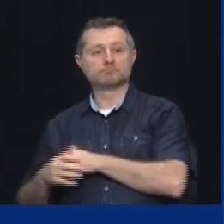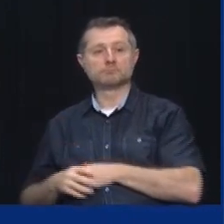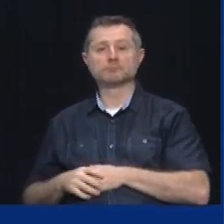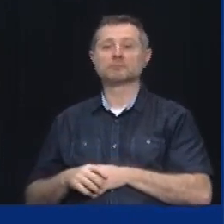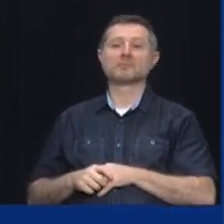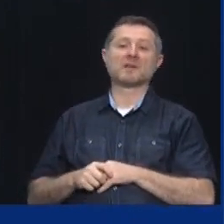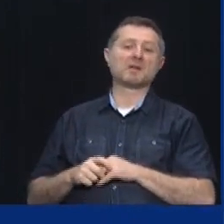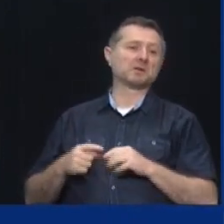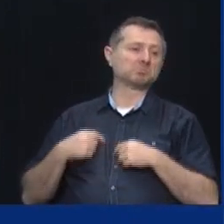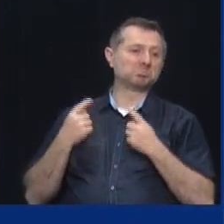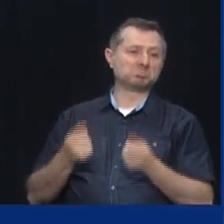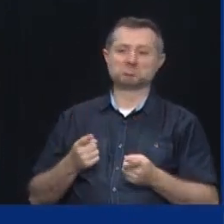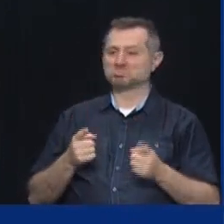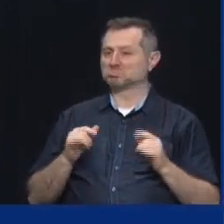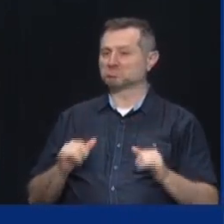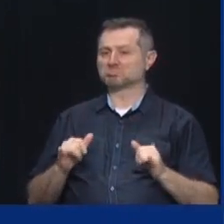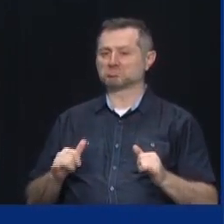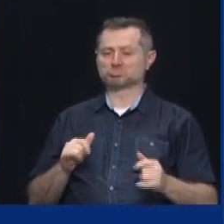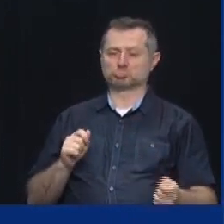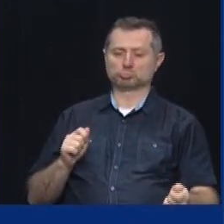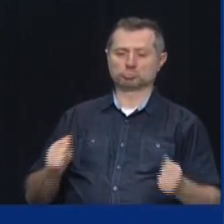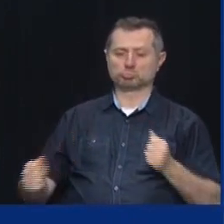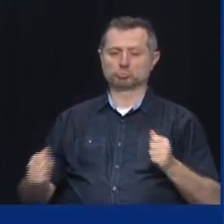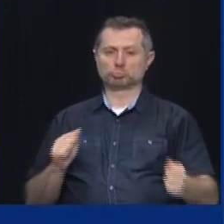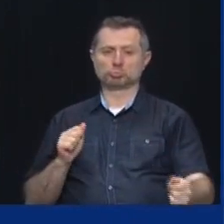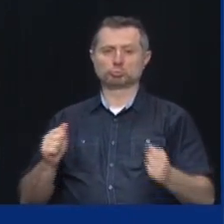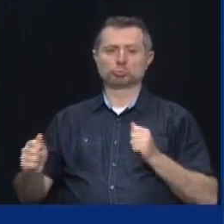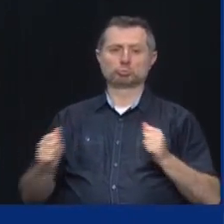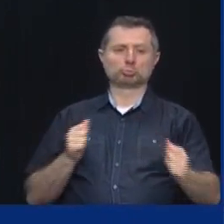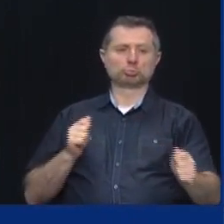SO WE'RE GOING TO REVISE THE GUIDANCE. WHEN THE FACTS CHANGE, THEN